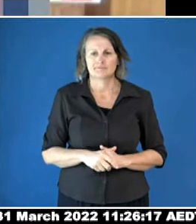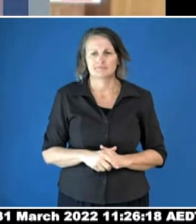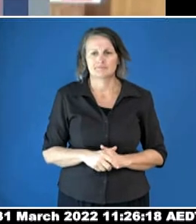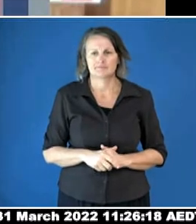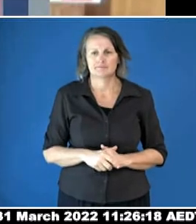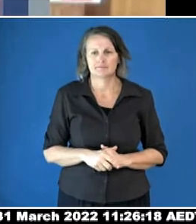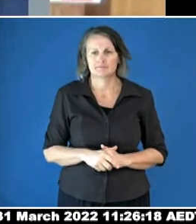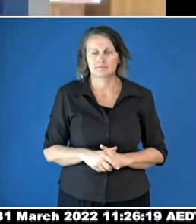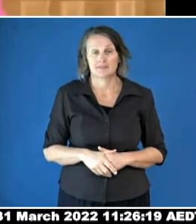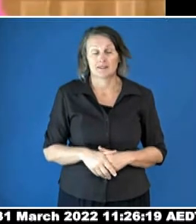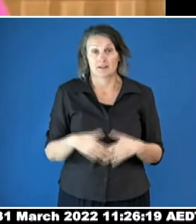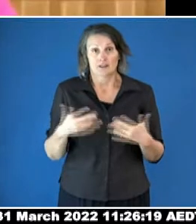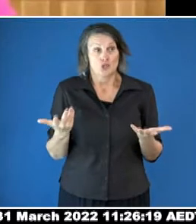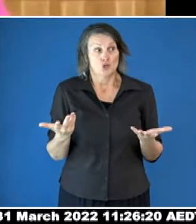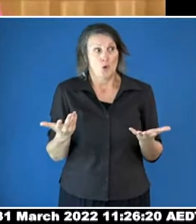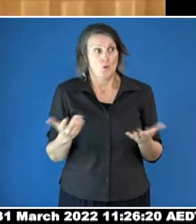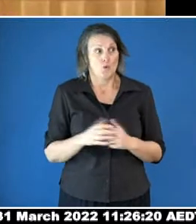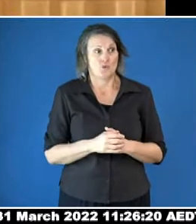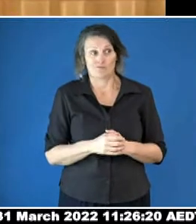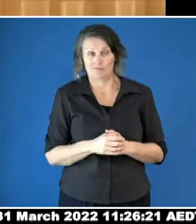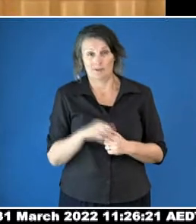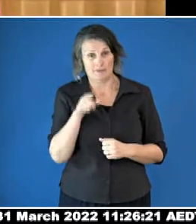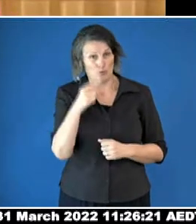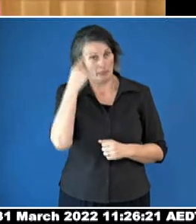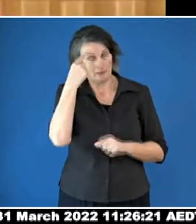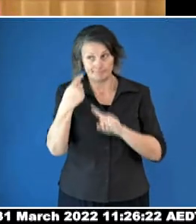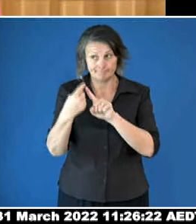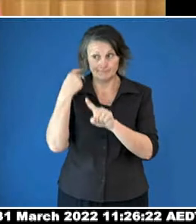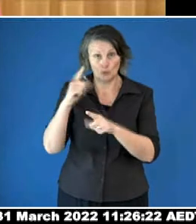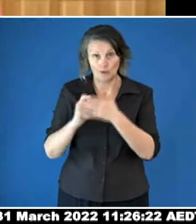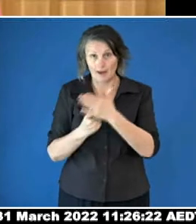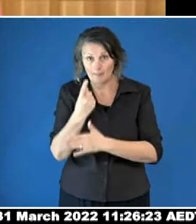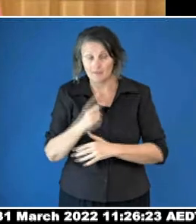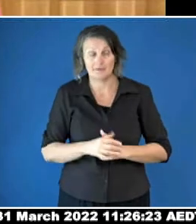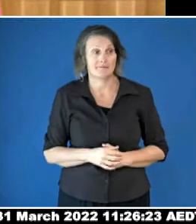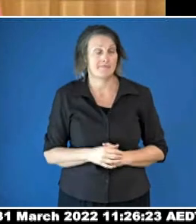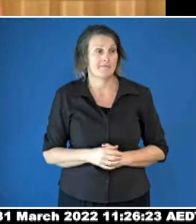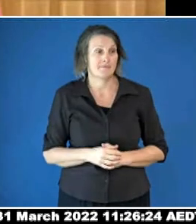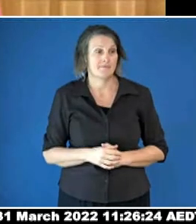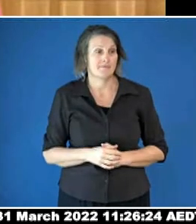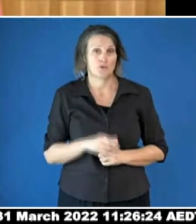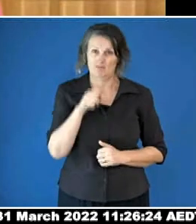But I intend to -- MS EASTMAN: So sort of reflecting back on these events, what would